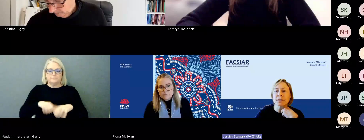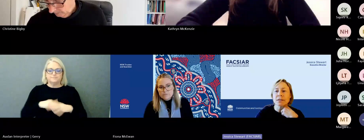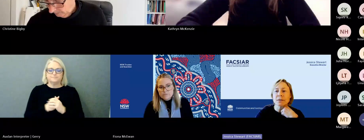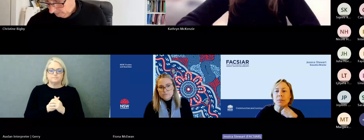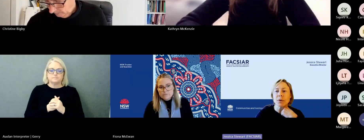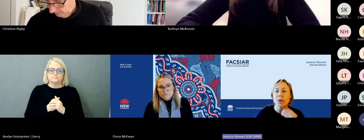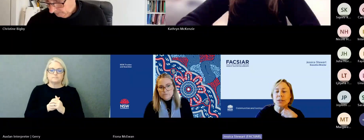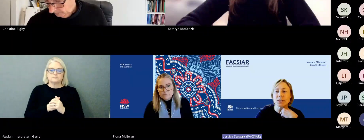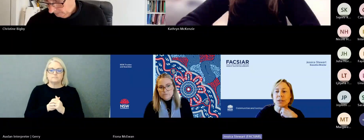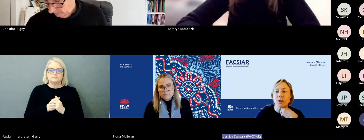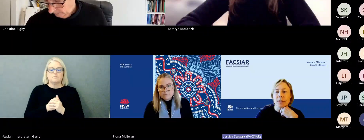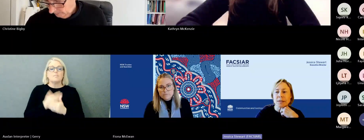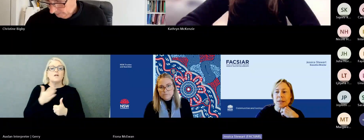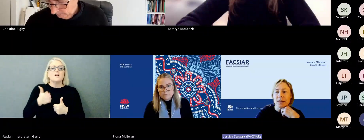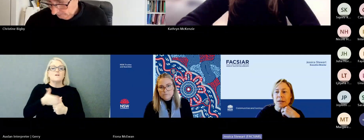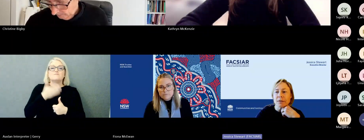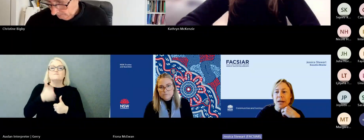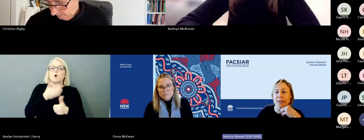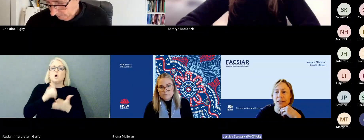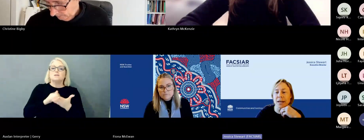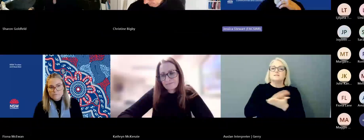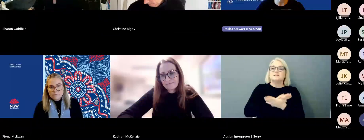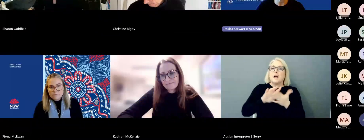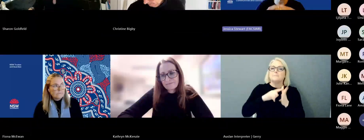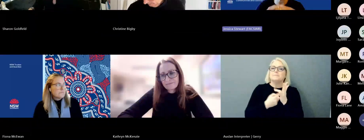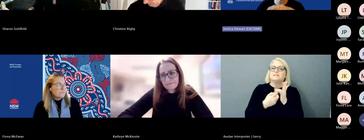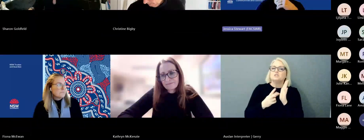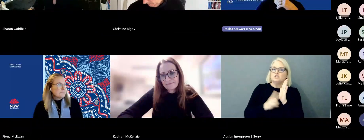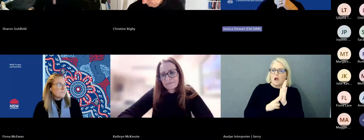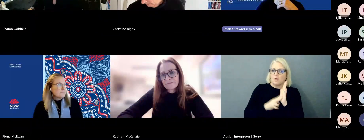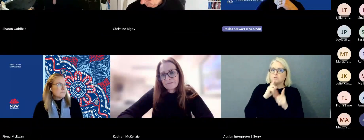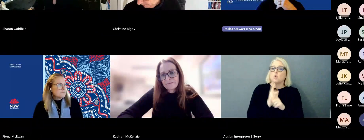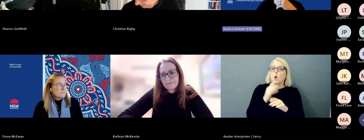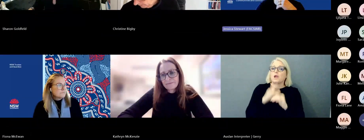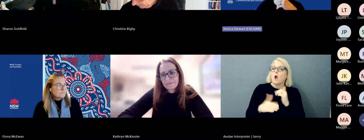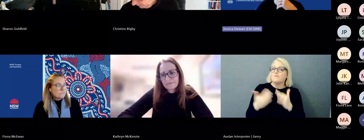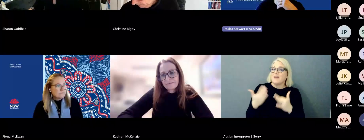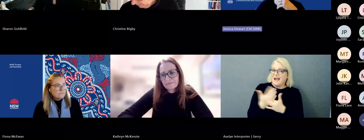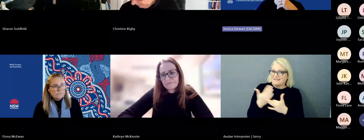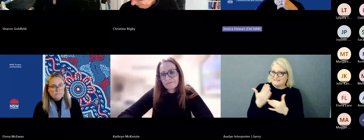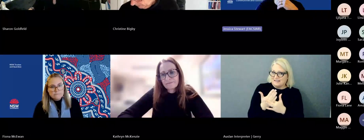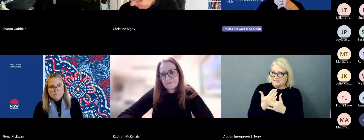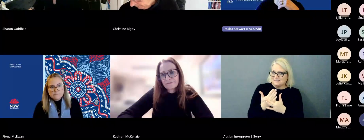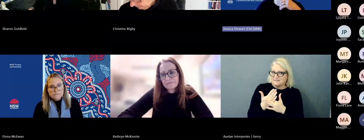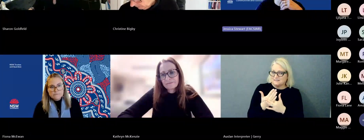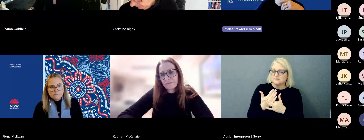there's some questions and comments there around access, which I can see that you have responded to,